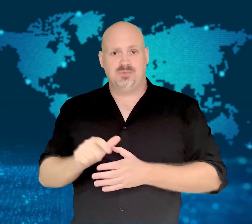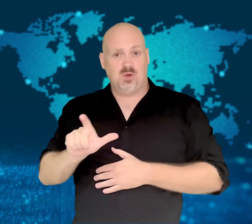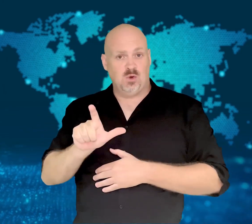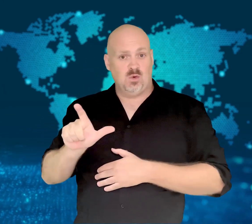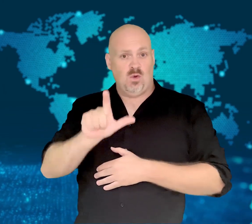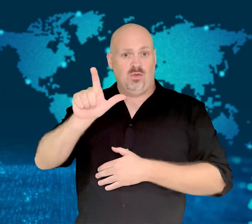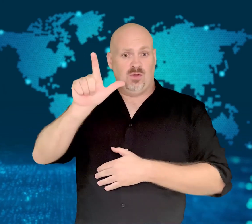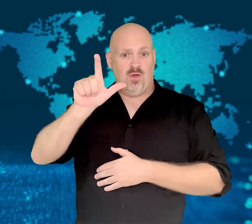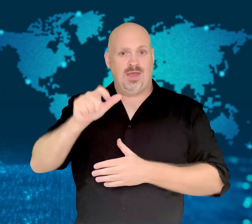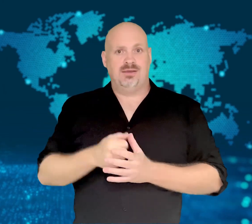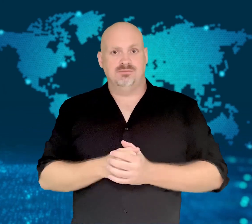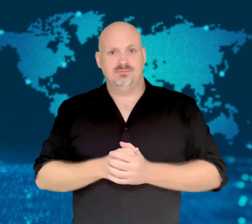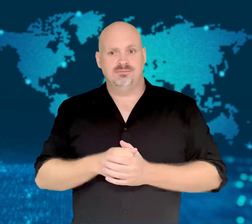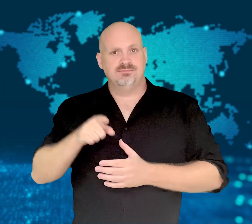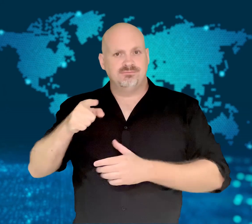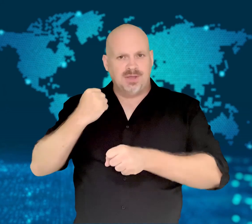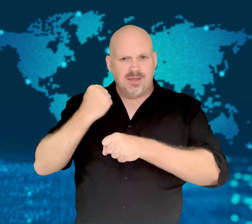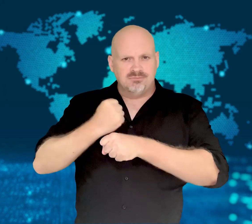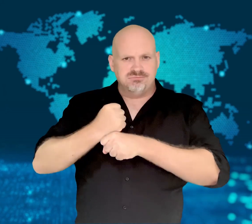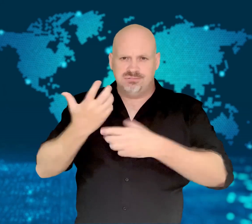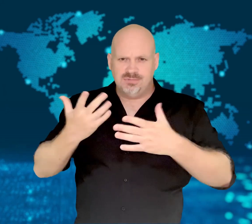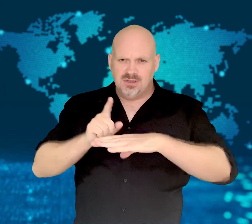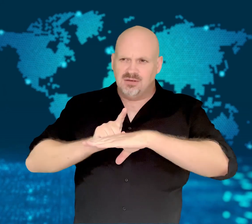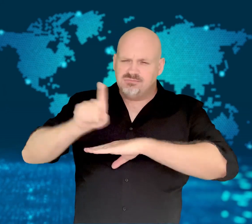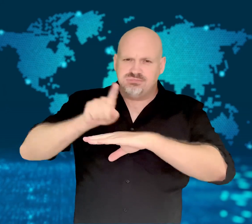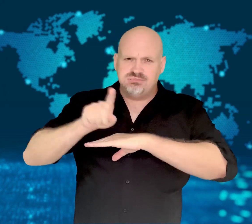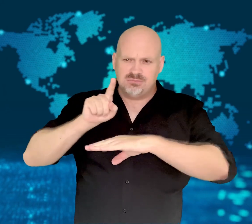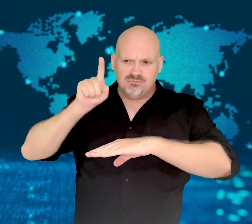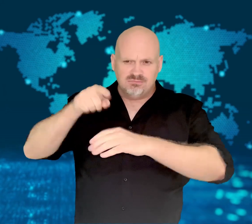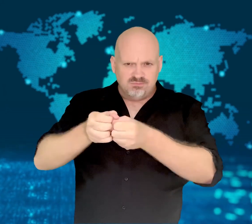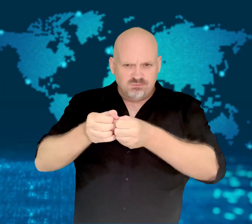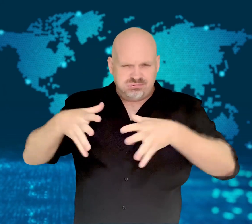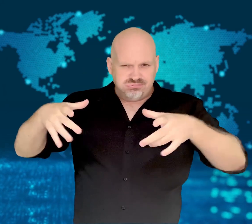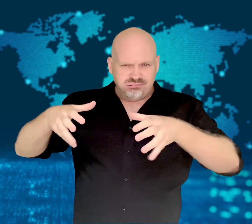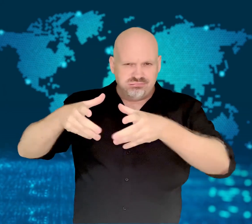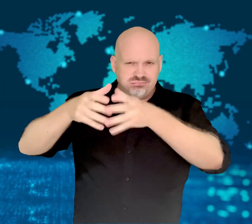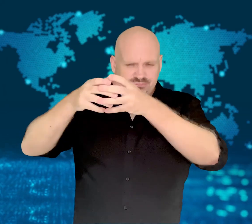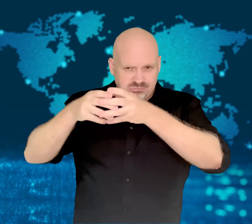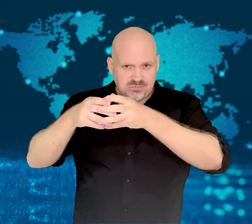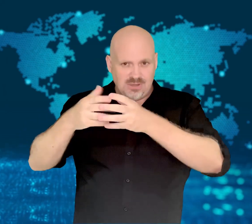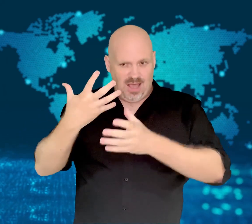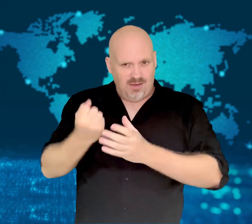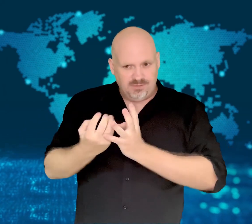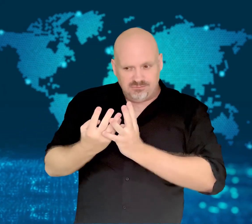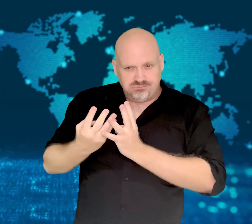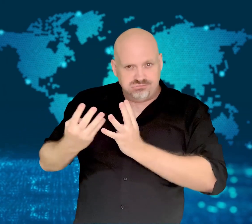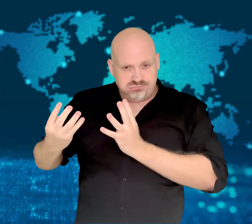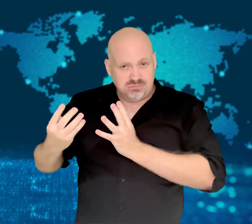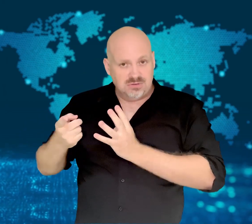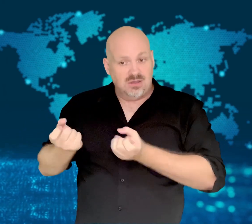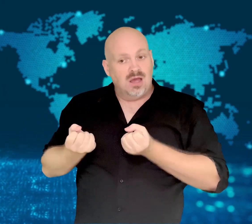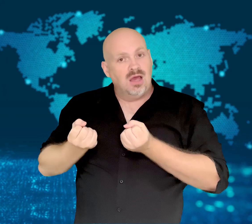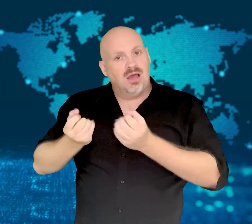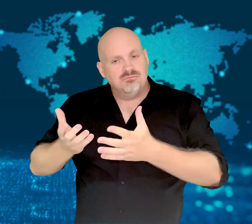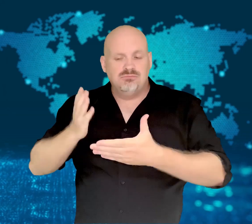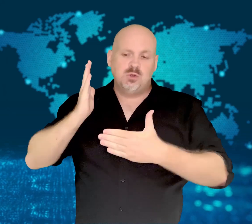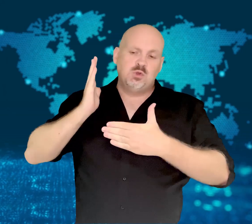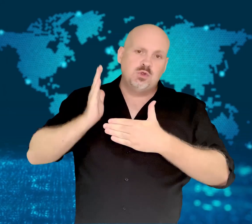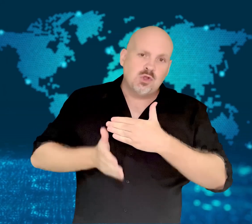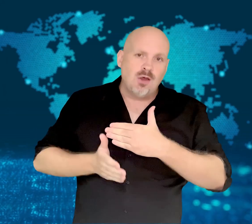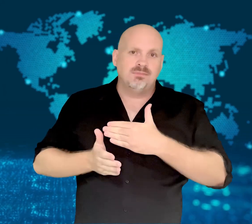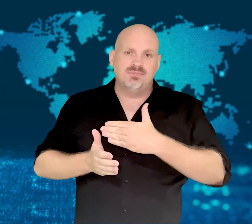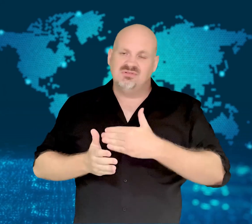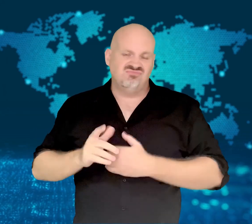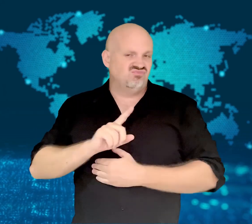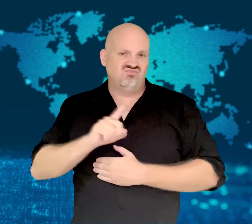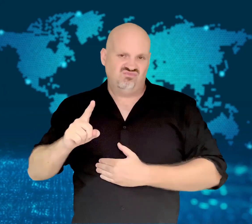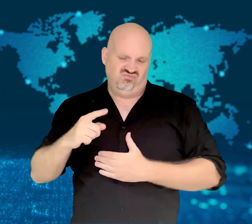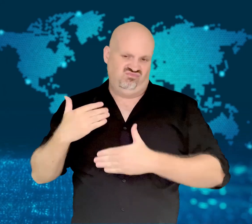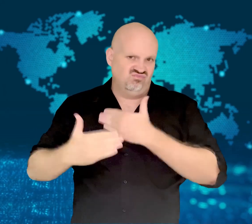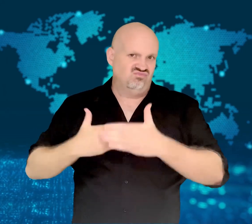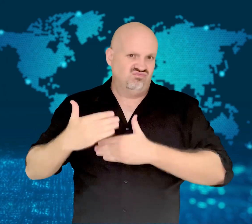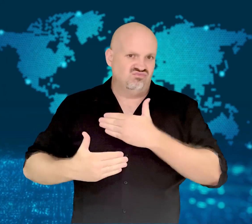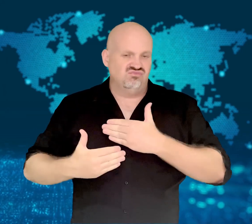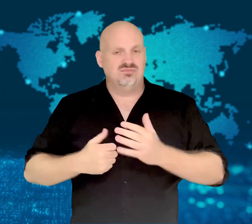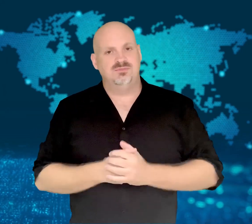Never give up nuclear weapons